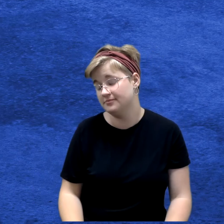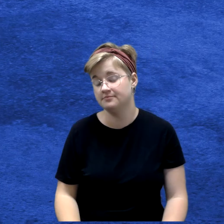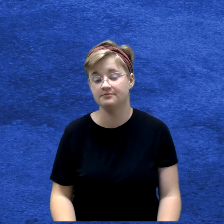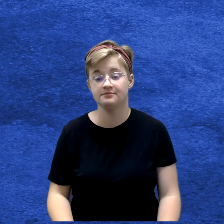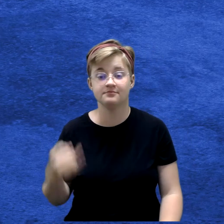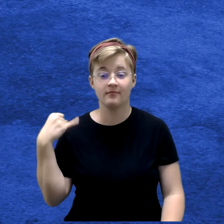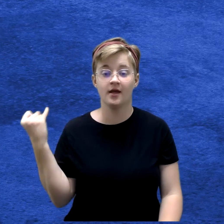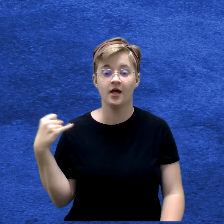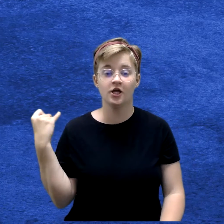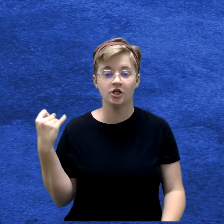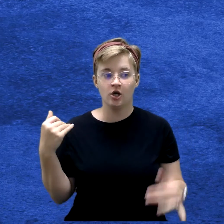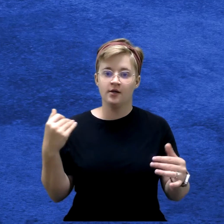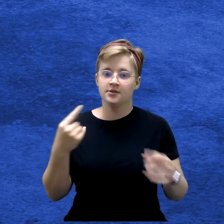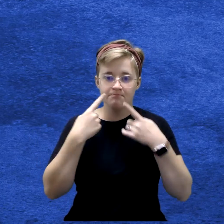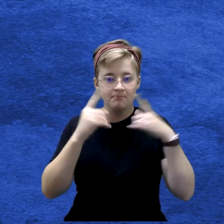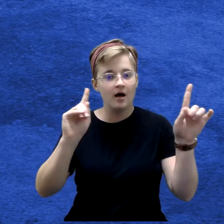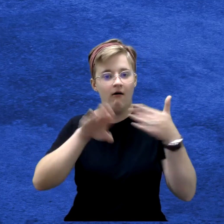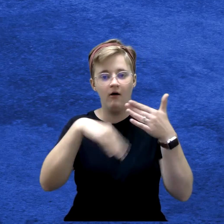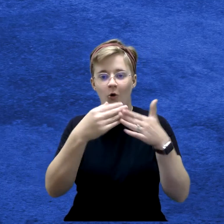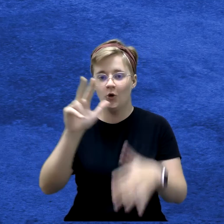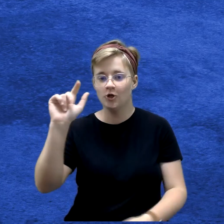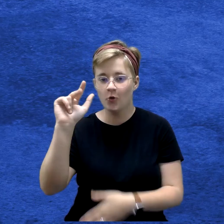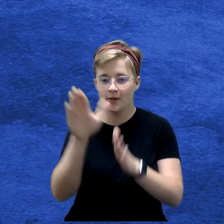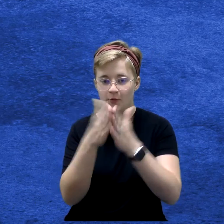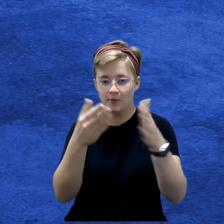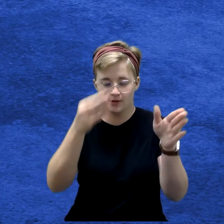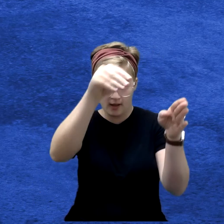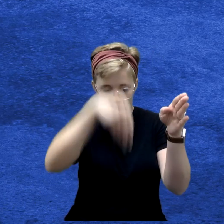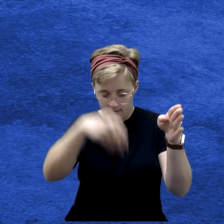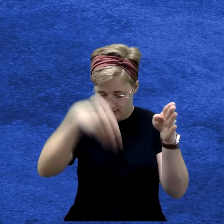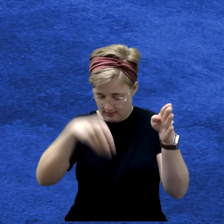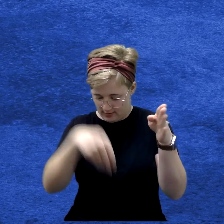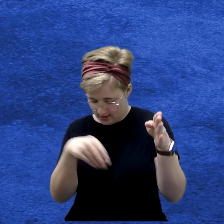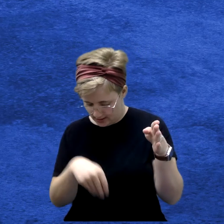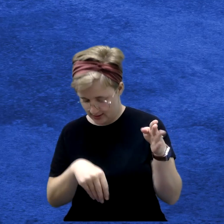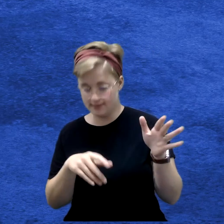Josh squeezed all twenty-three books into Dink’s pack. He grinned at Dink.